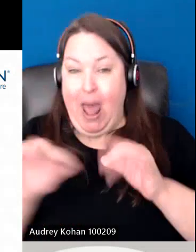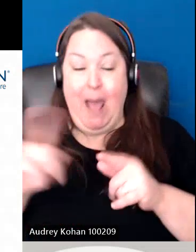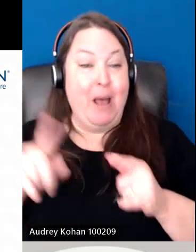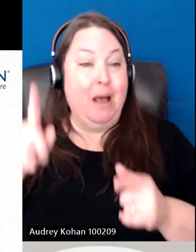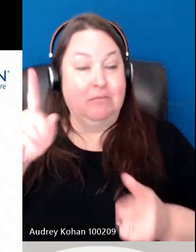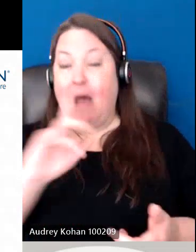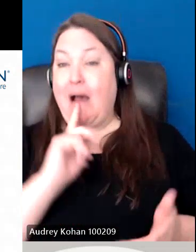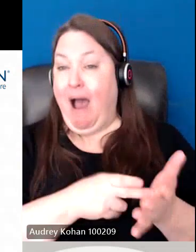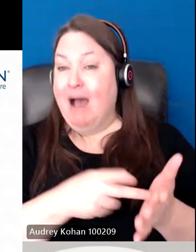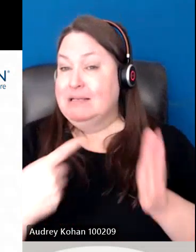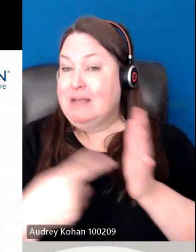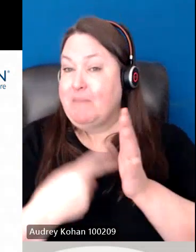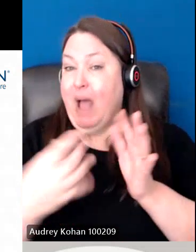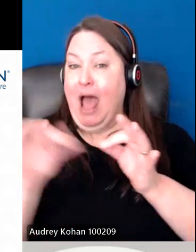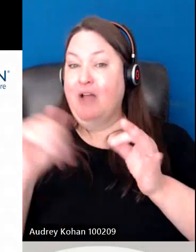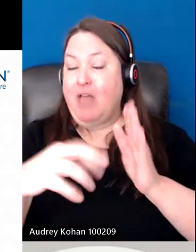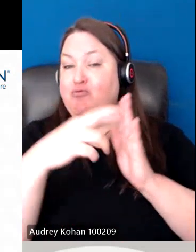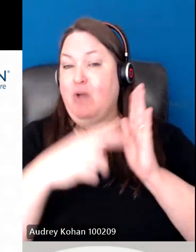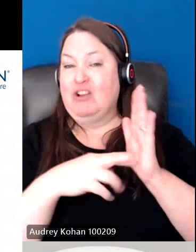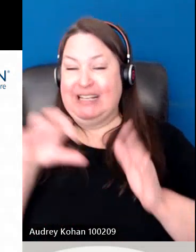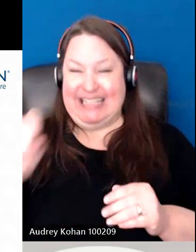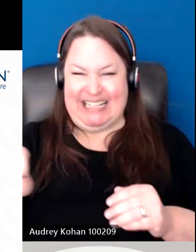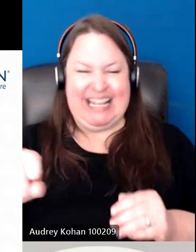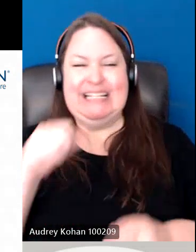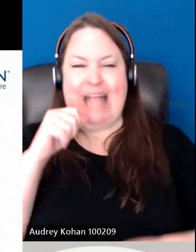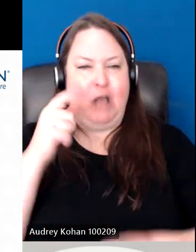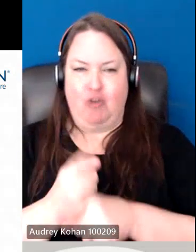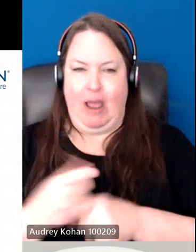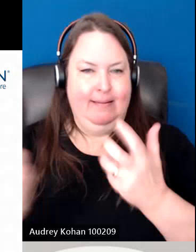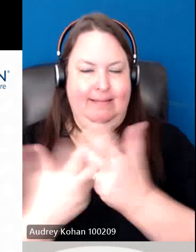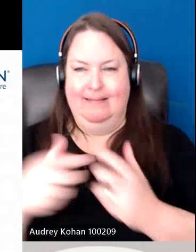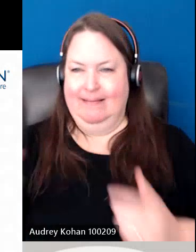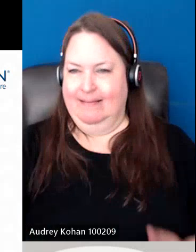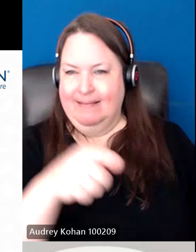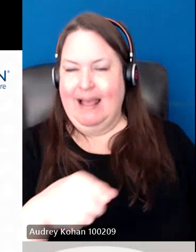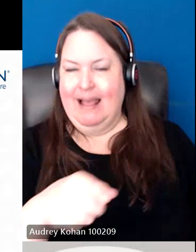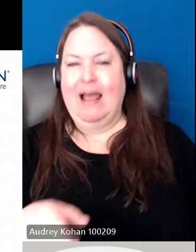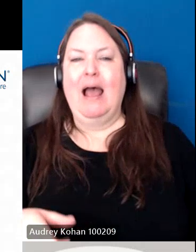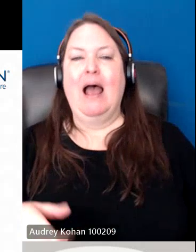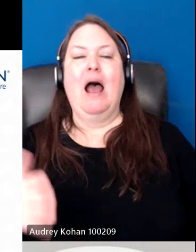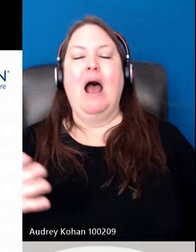the language that registration captures is not the correct language Companions and visitors